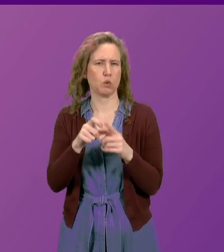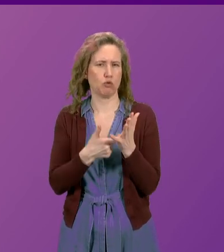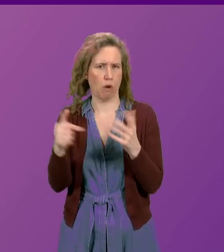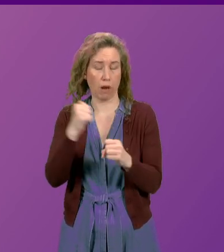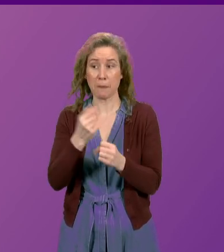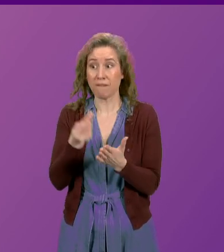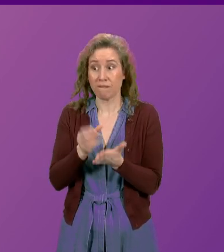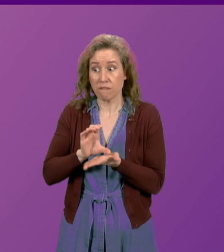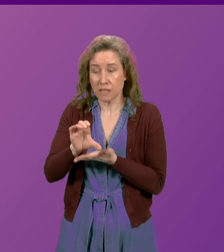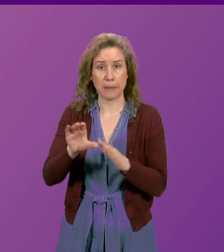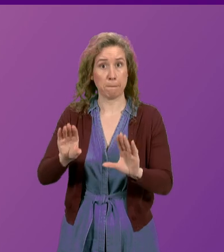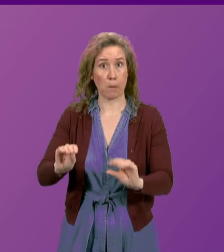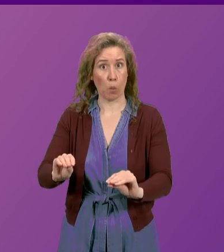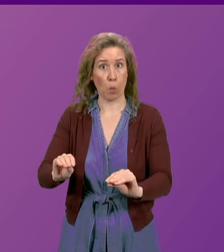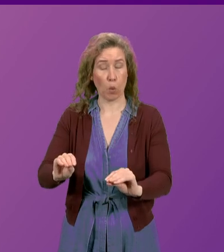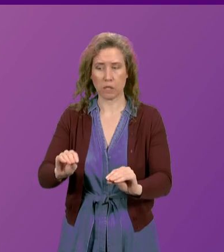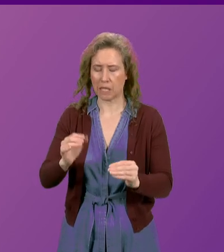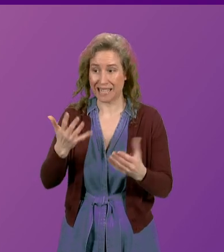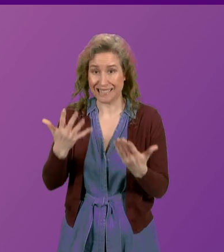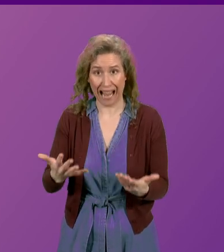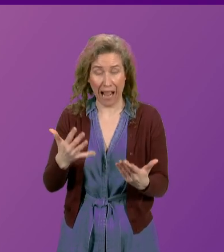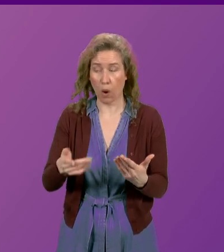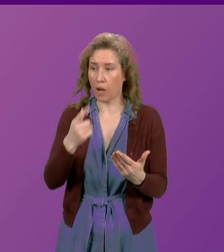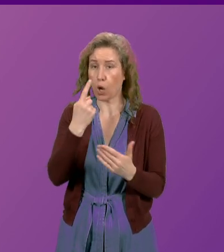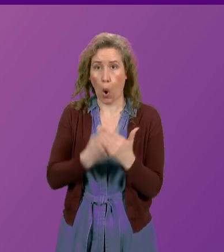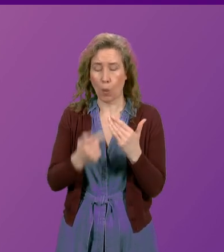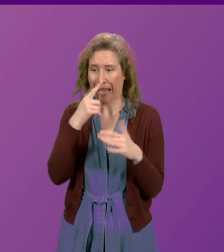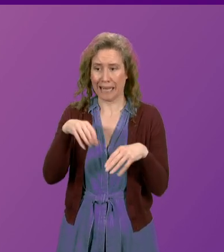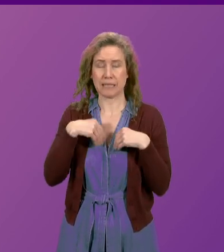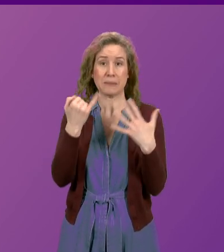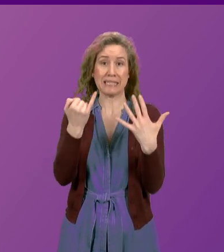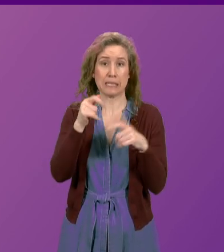financial constraints mean that the centre can currently accommodate only six people and that the